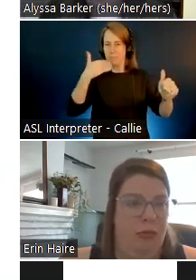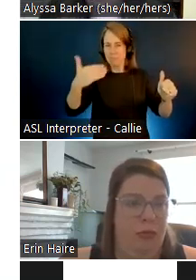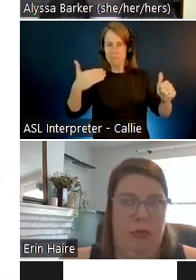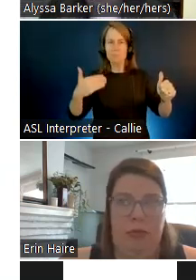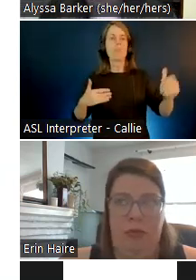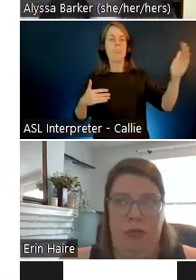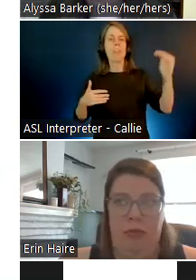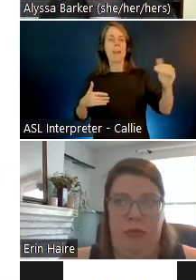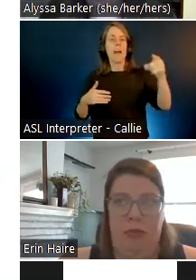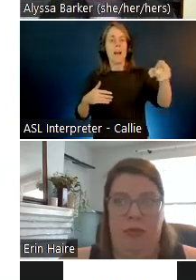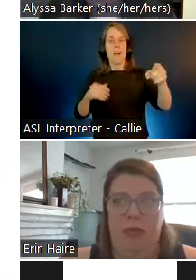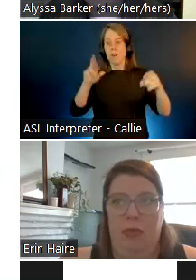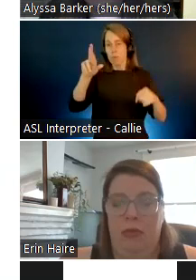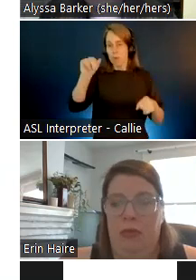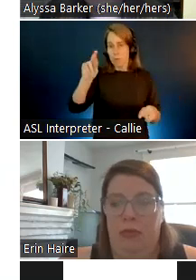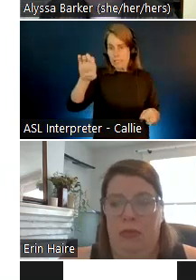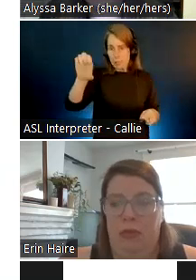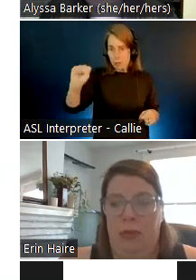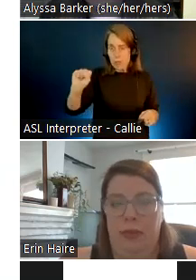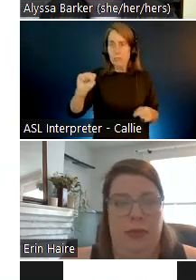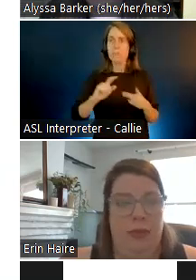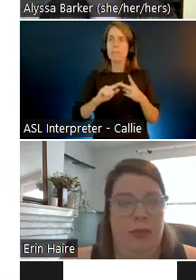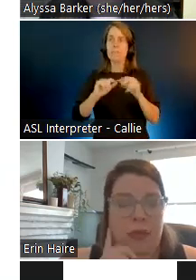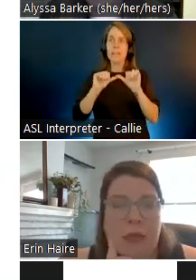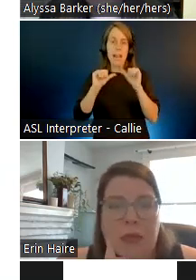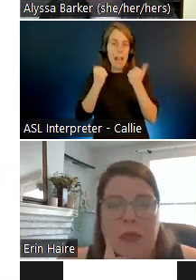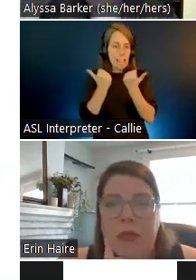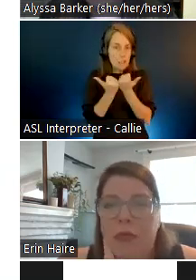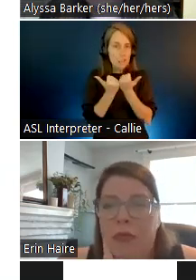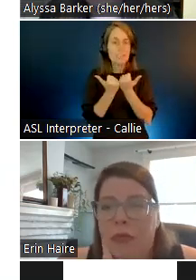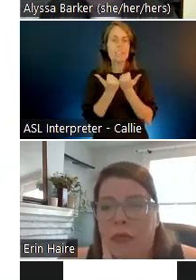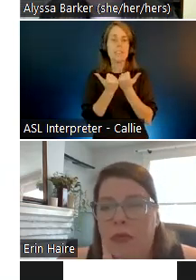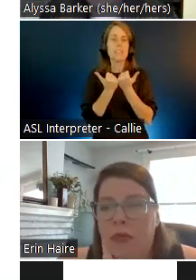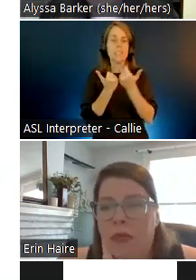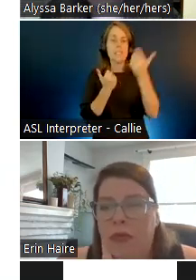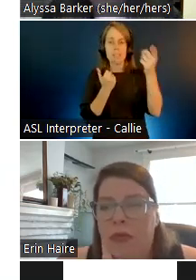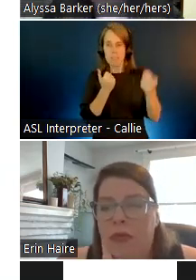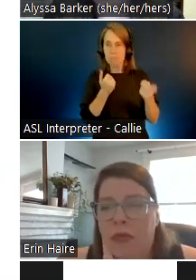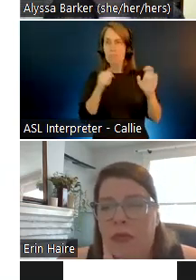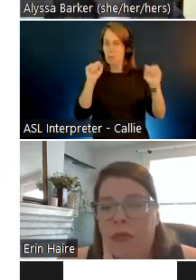some resources and other agencies that you might consider reaching out to um